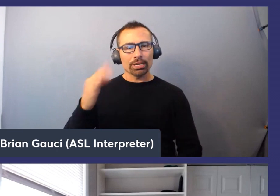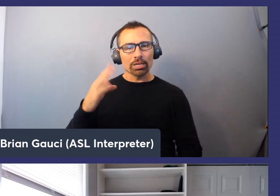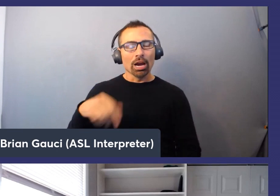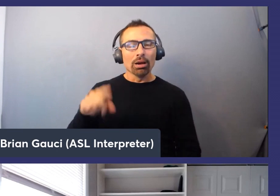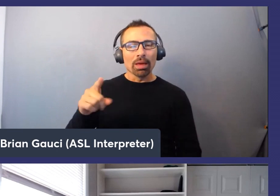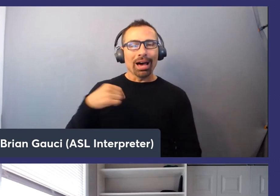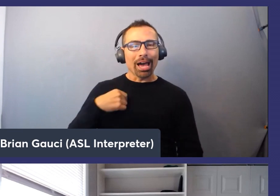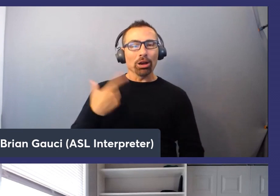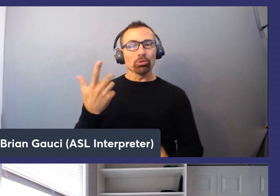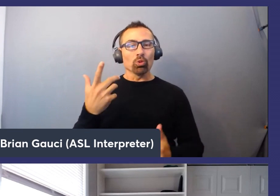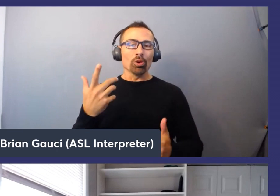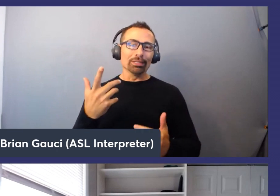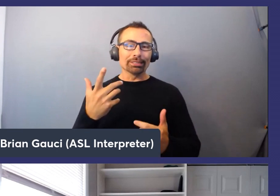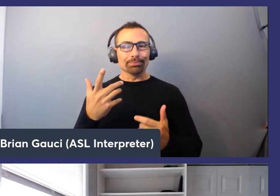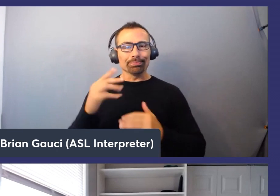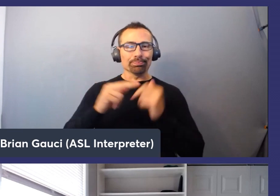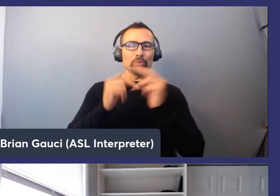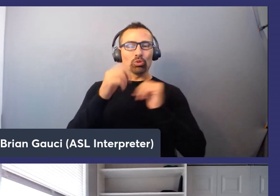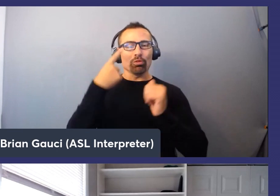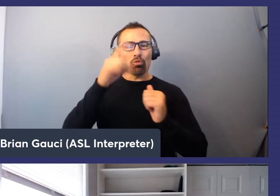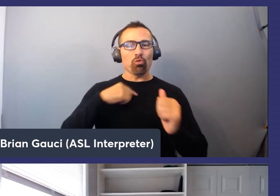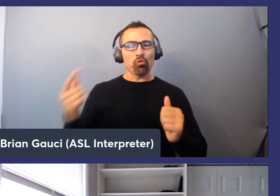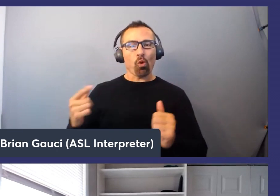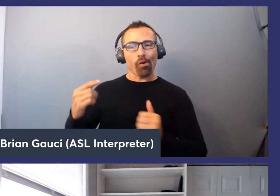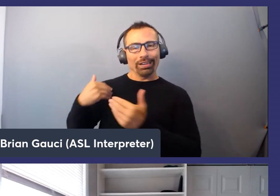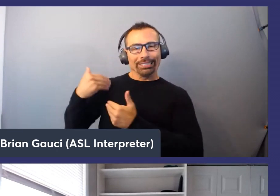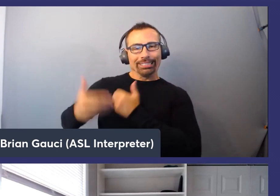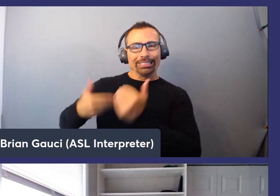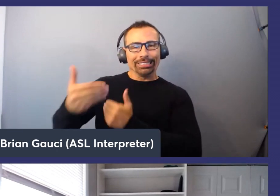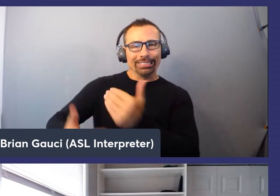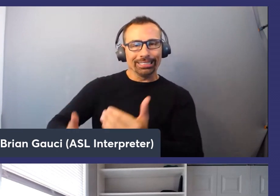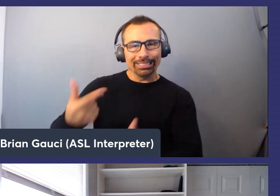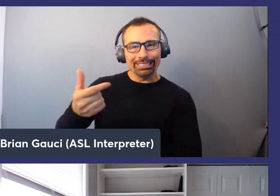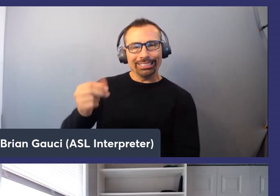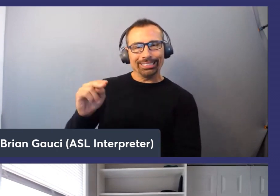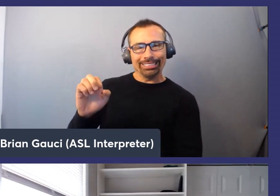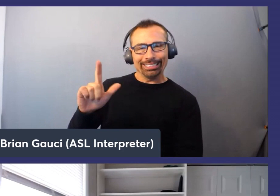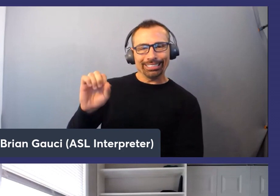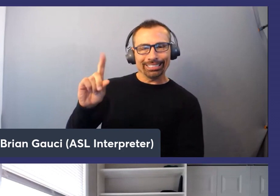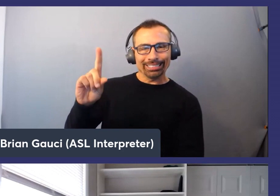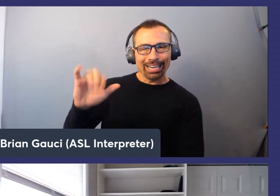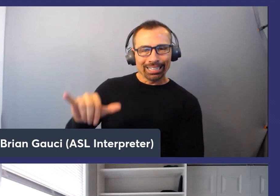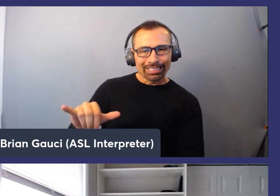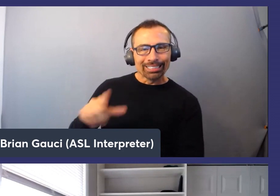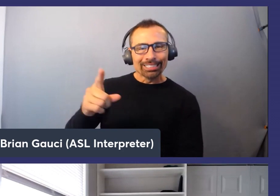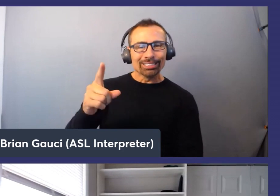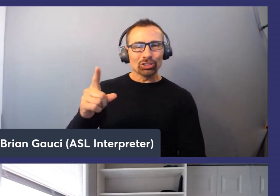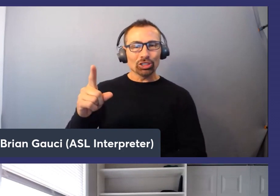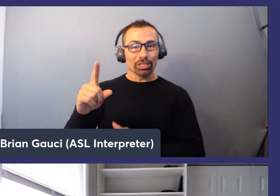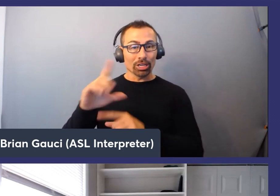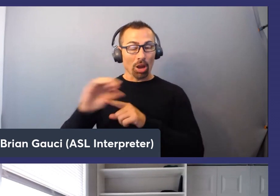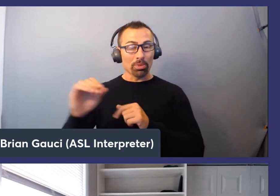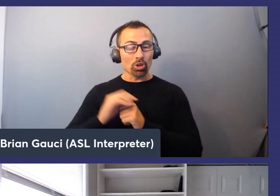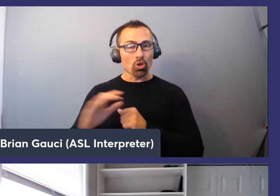So trying to deal with fake people's family trees as a graph, very natural to represent them as a graph,